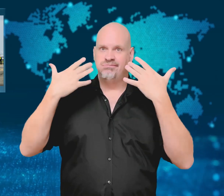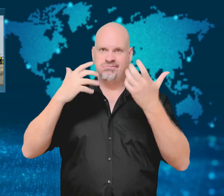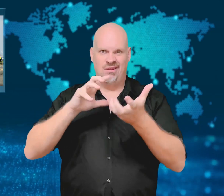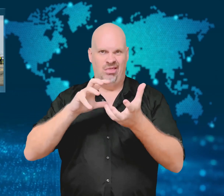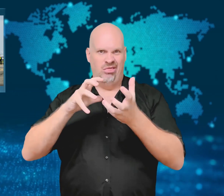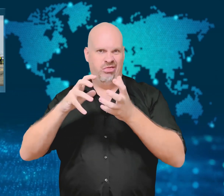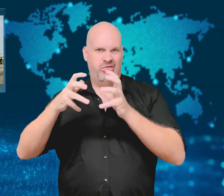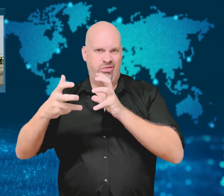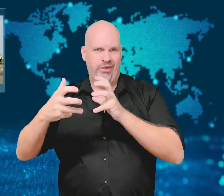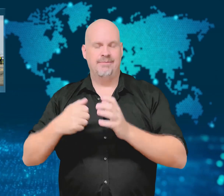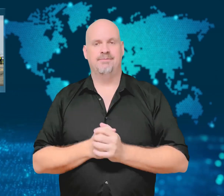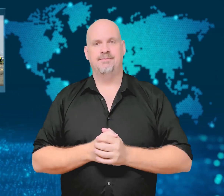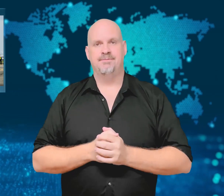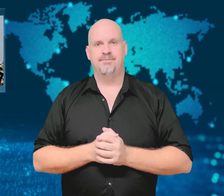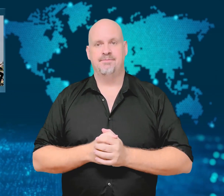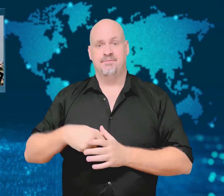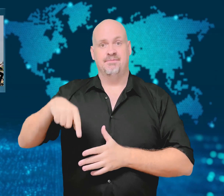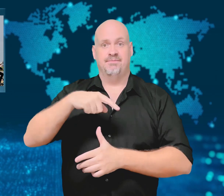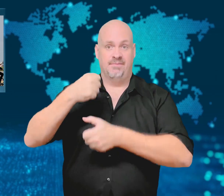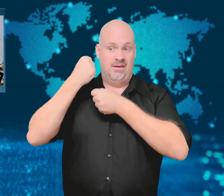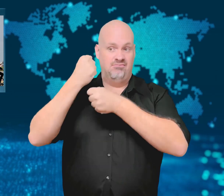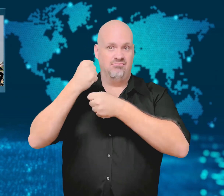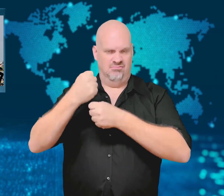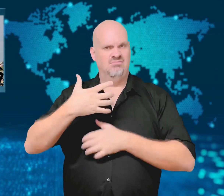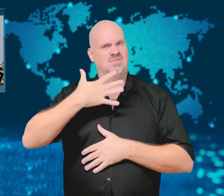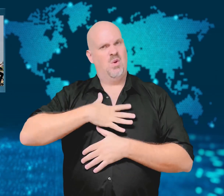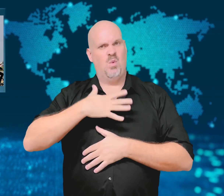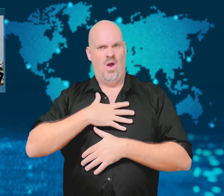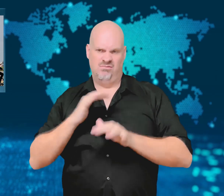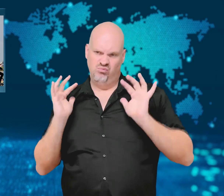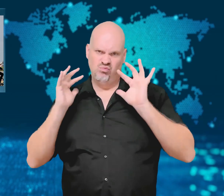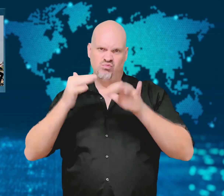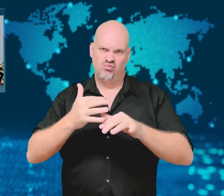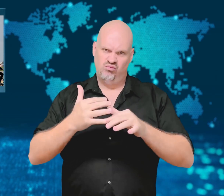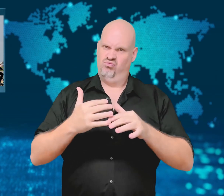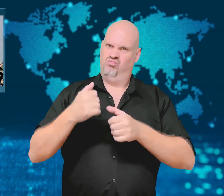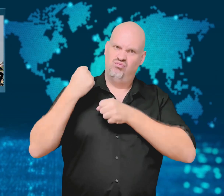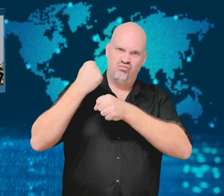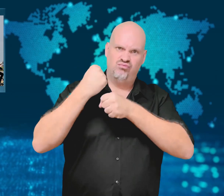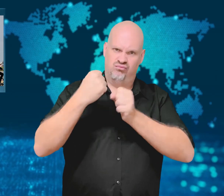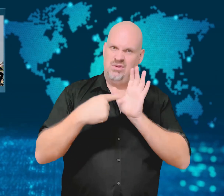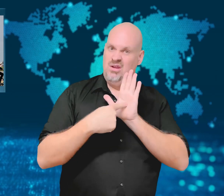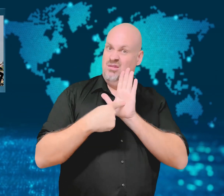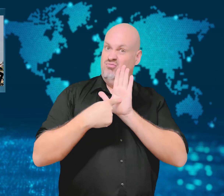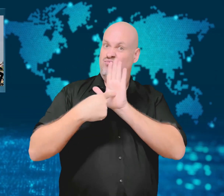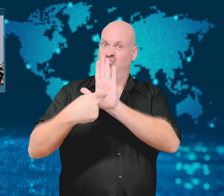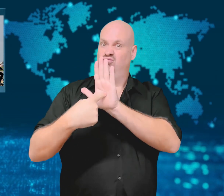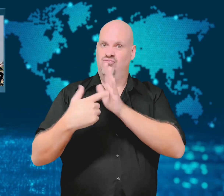the airport citing air pollution and climate concerns.